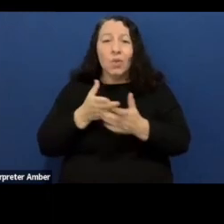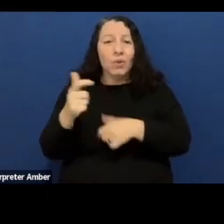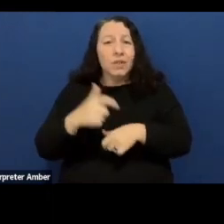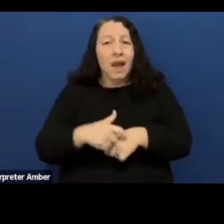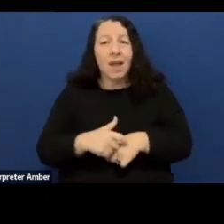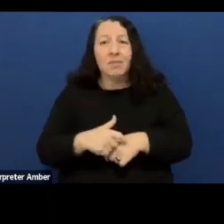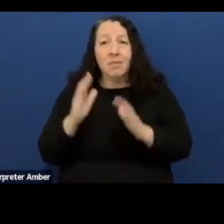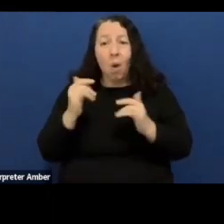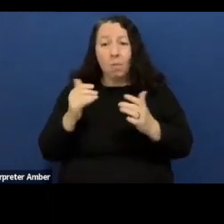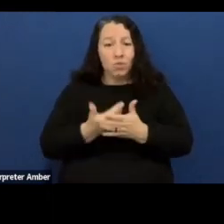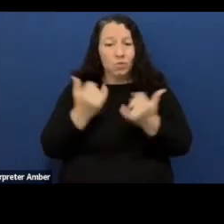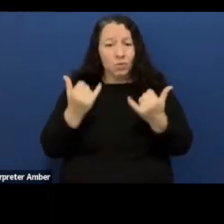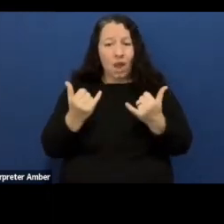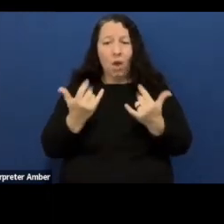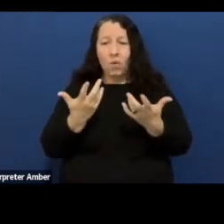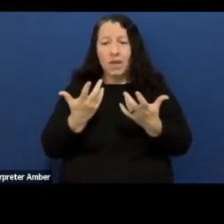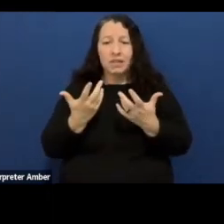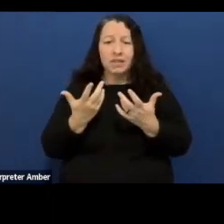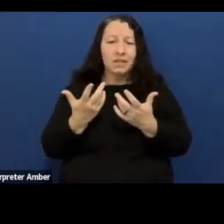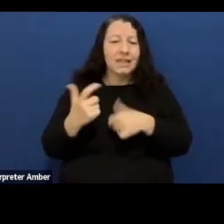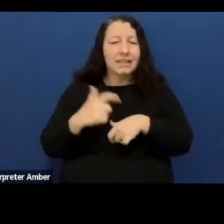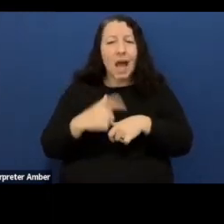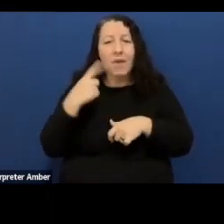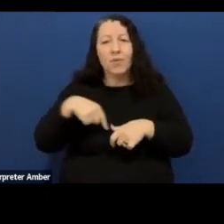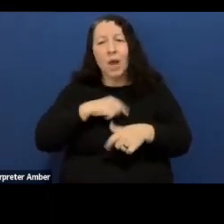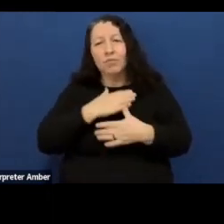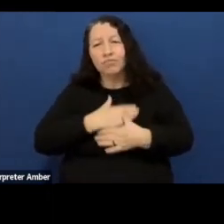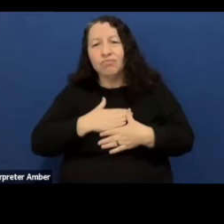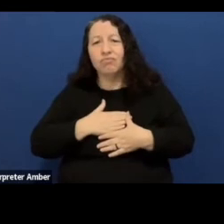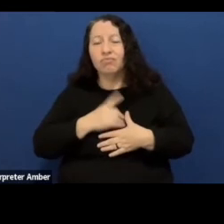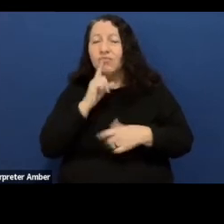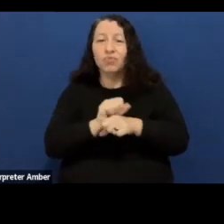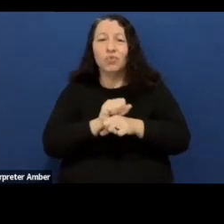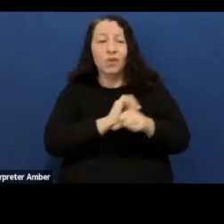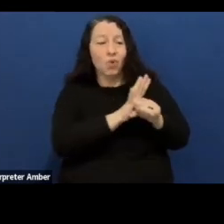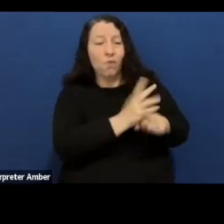in time. I hope this new now is one of playful discovery together, as surely